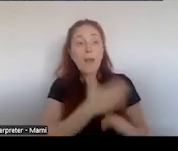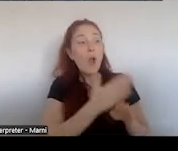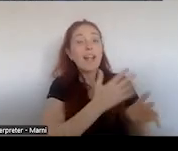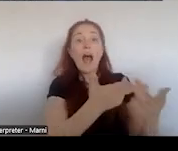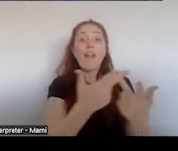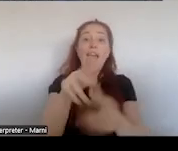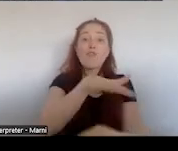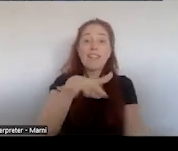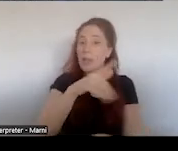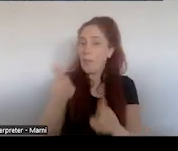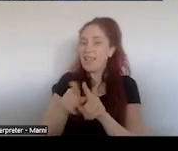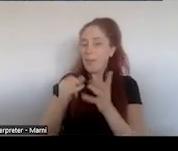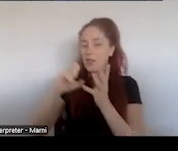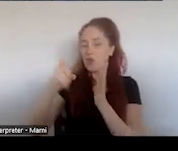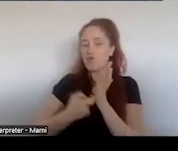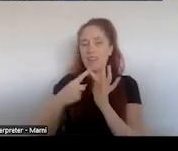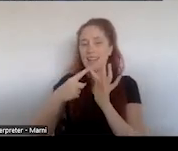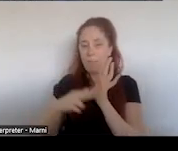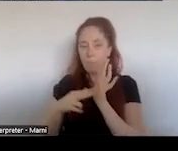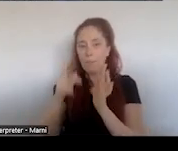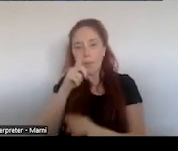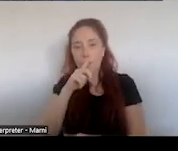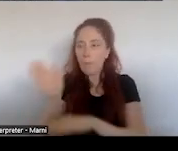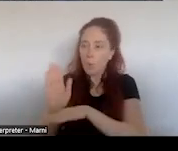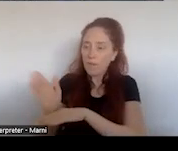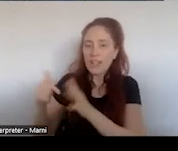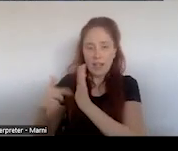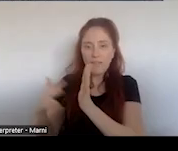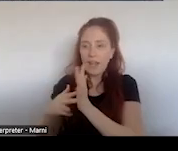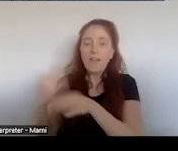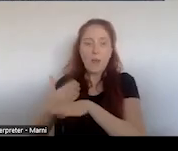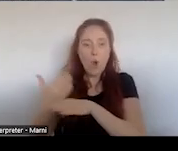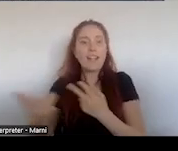I think that goes for a lot of our people in the creative industry as well. Similarly,